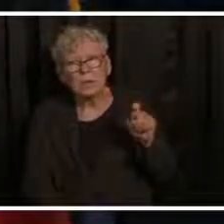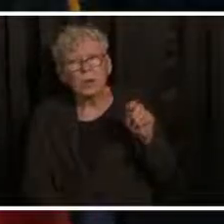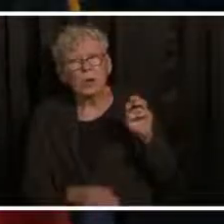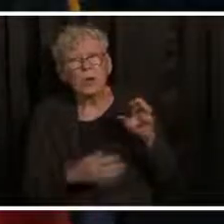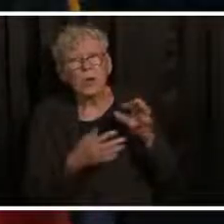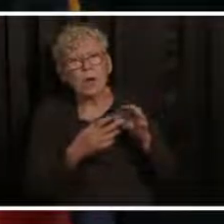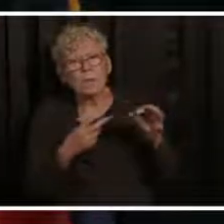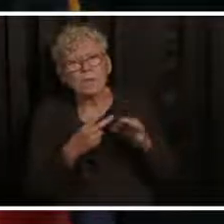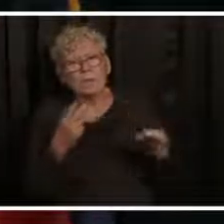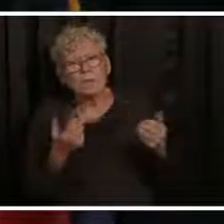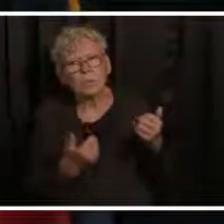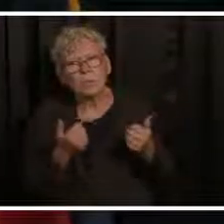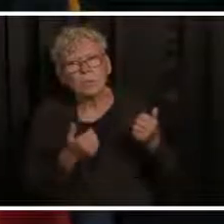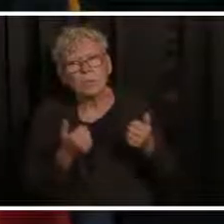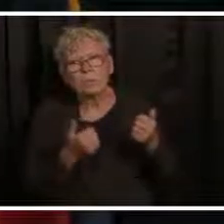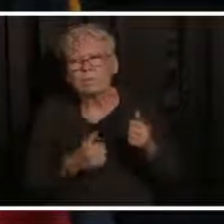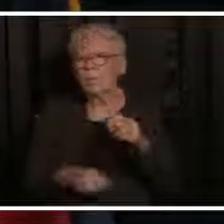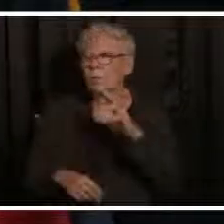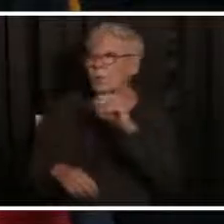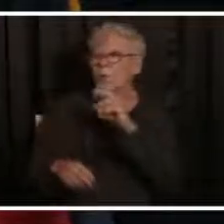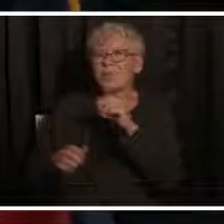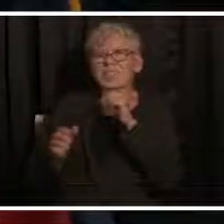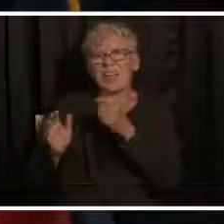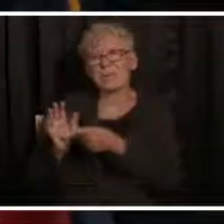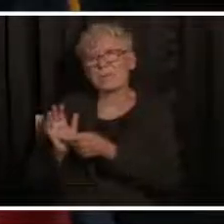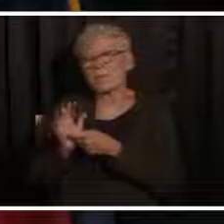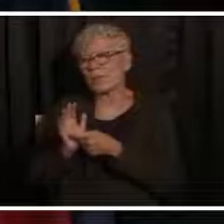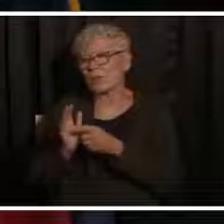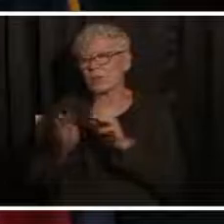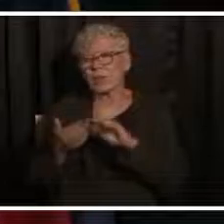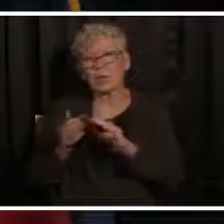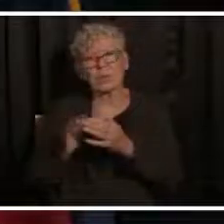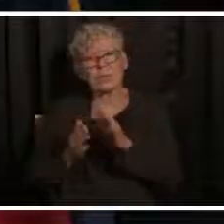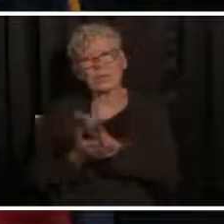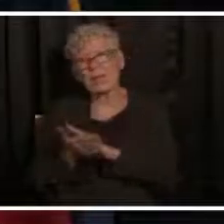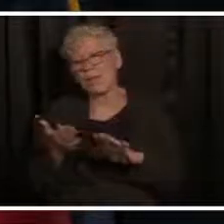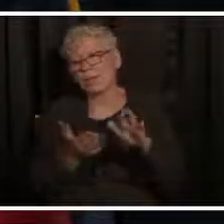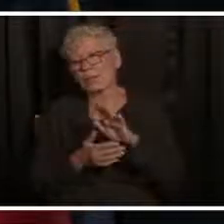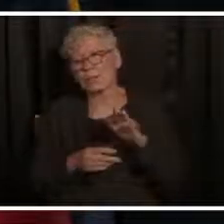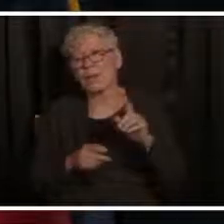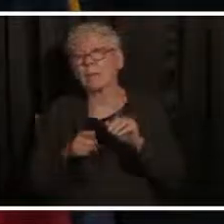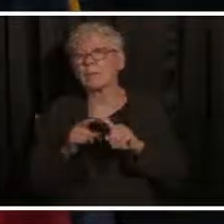No. the vaccine is not mandatory for our students. We strongly encourage you. We're doing everything we can to make